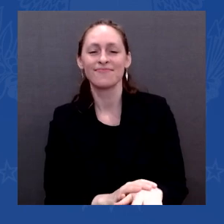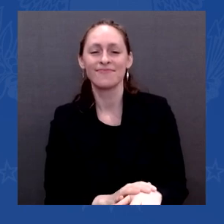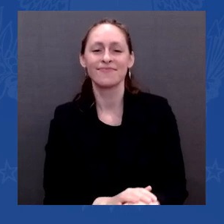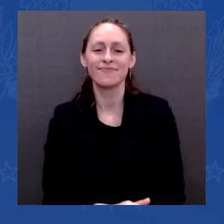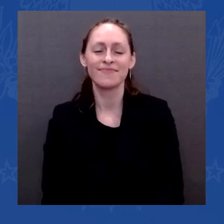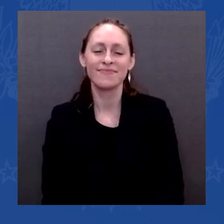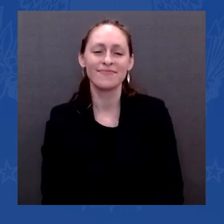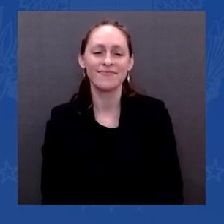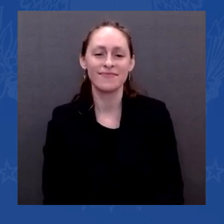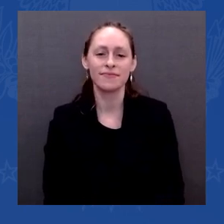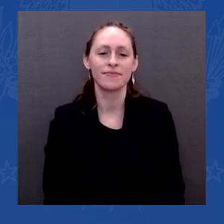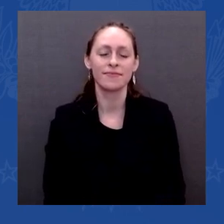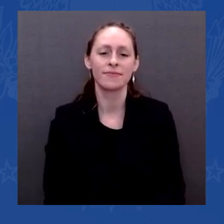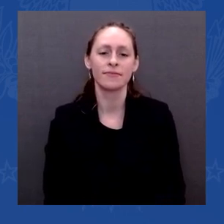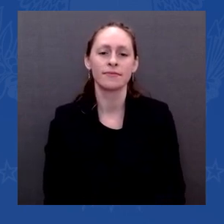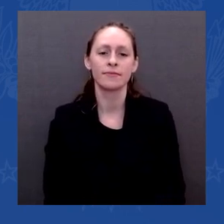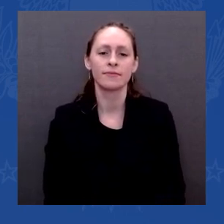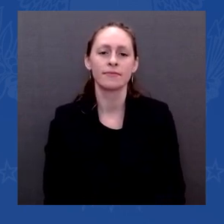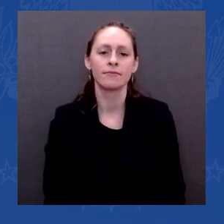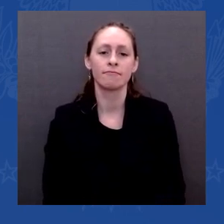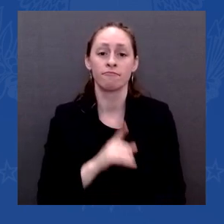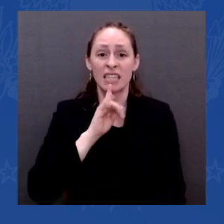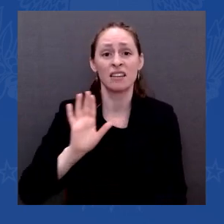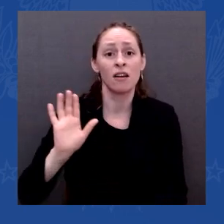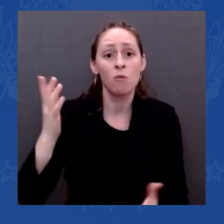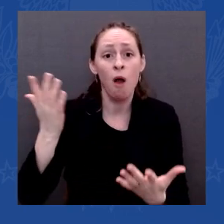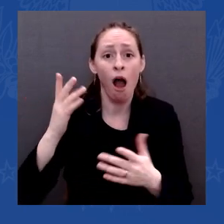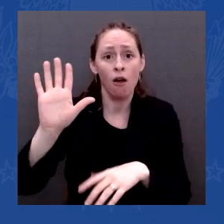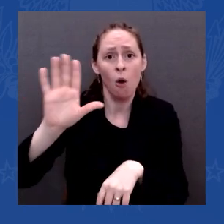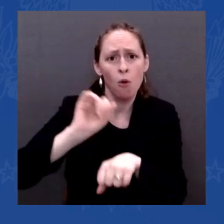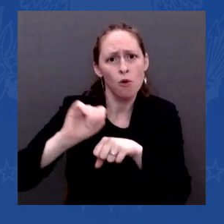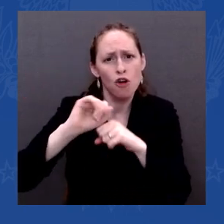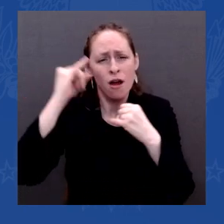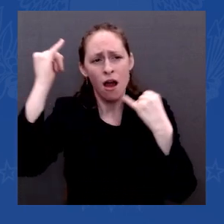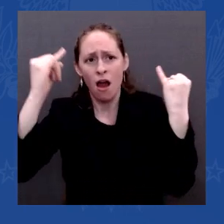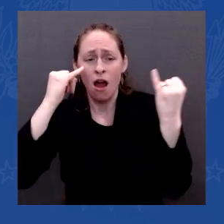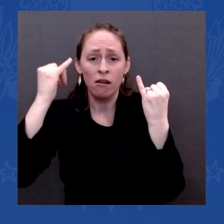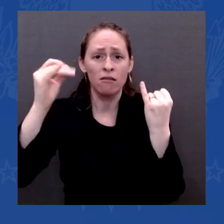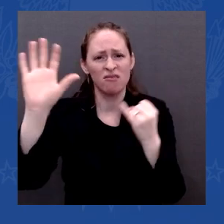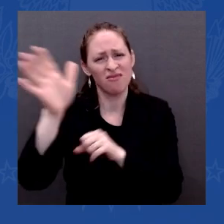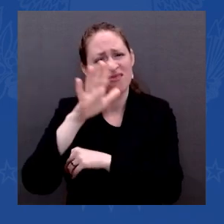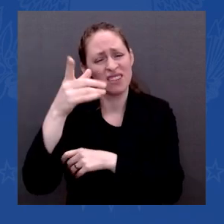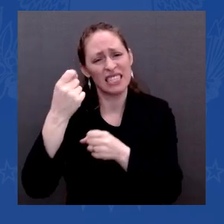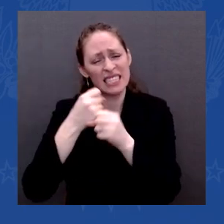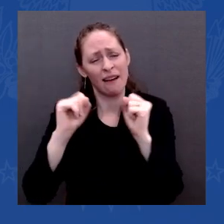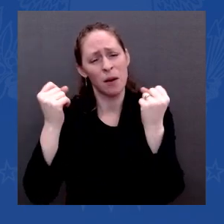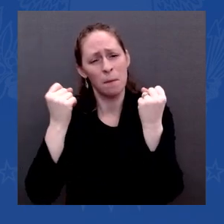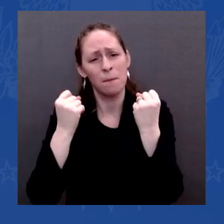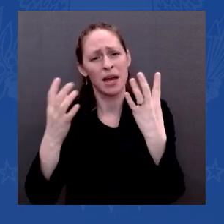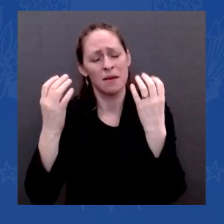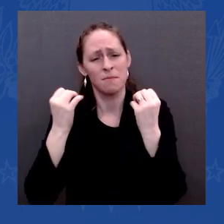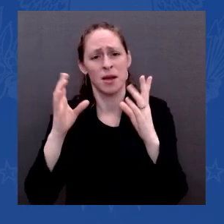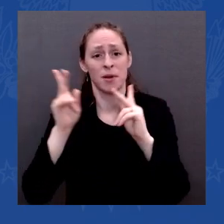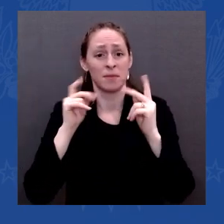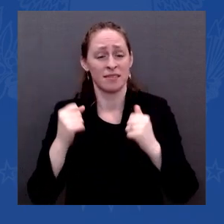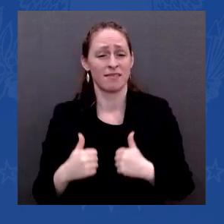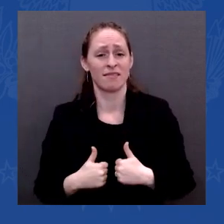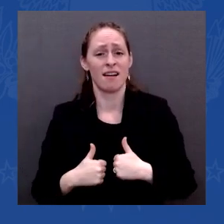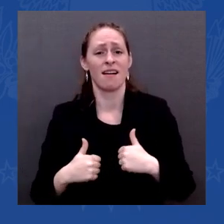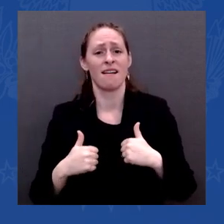Not a joke. You’ve saved lives. Now, to keep up that fight against Omicron, we’ve launched dozens of federal testing sites in New York;